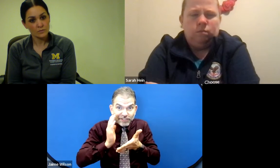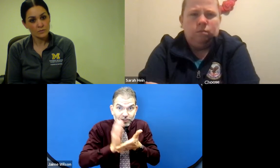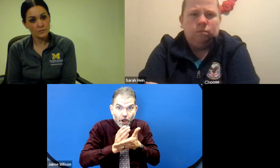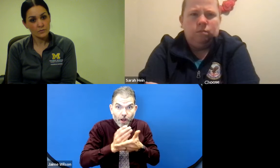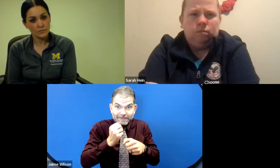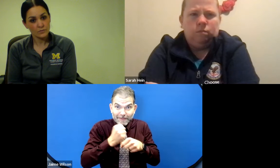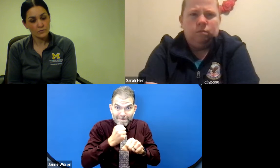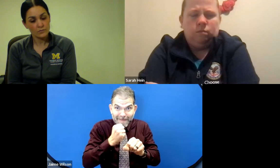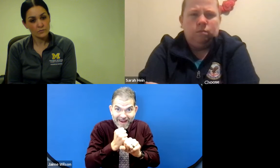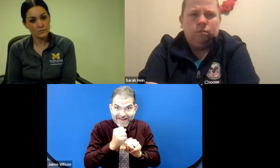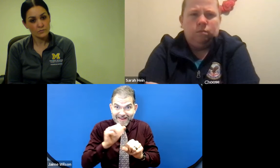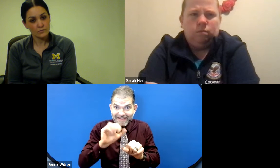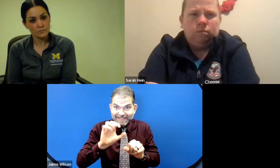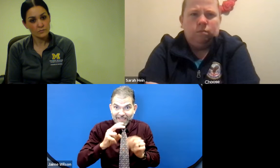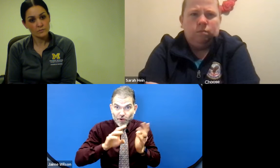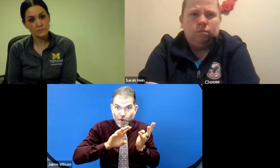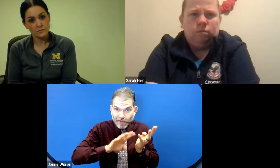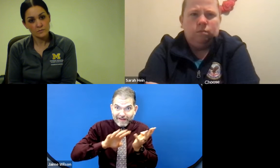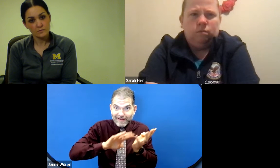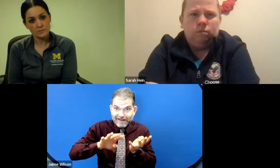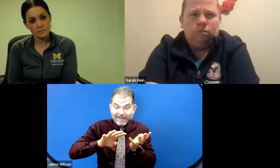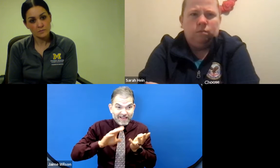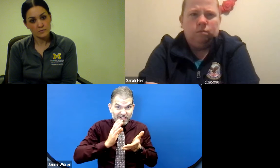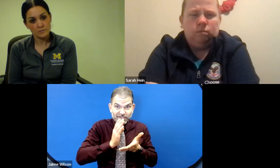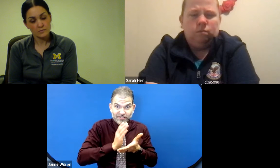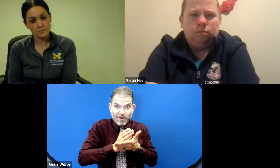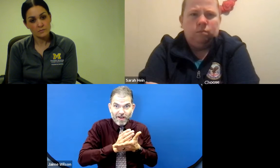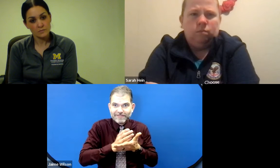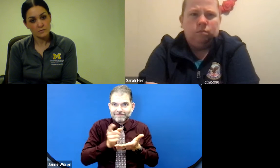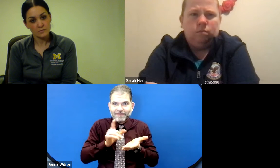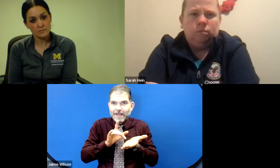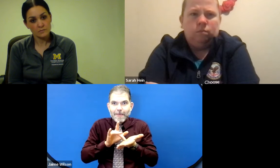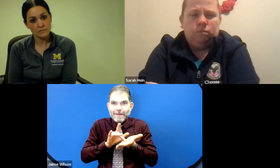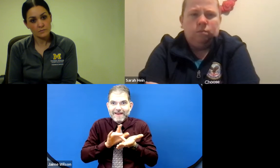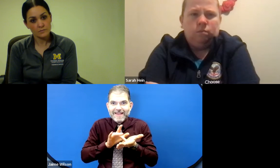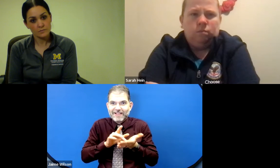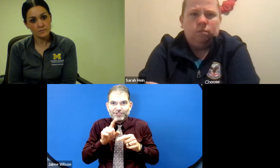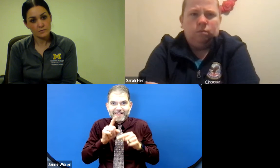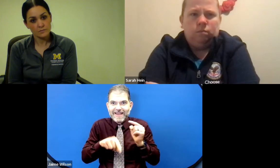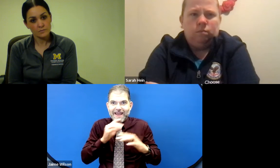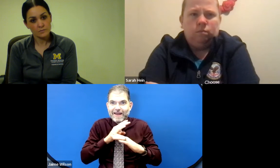ASL Interpreter: So what happens is when the brain stops making ASL Interpreter: this that stops the production of a. H.